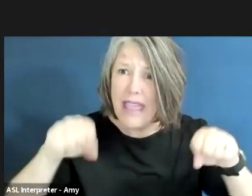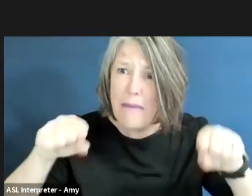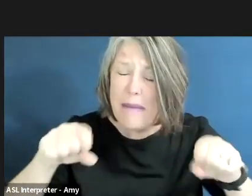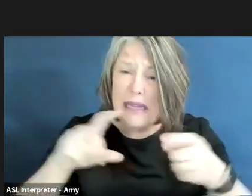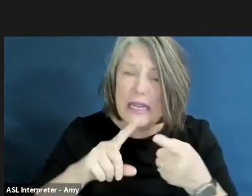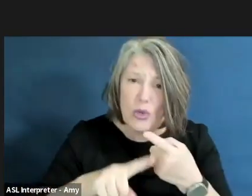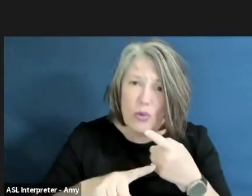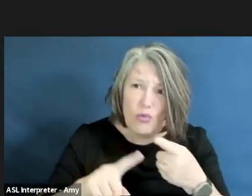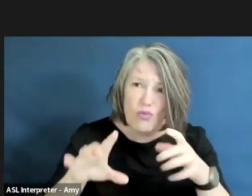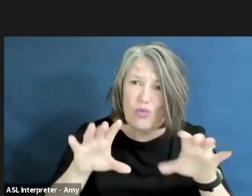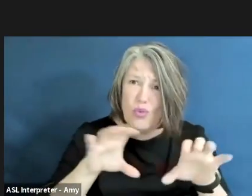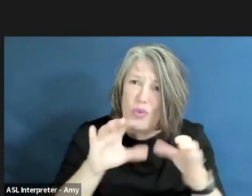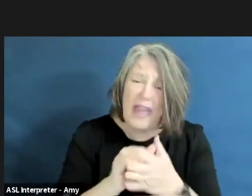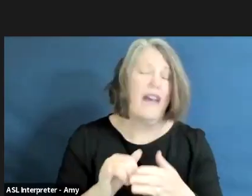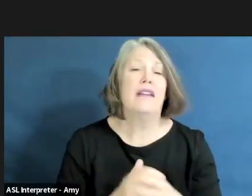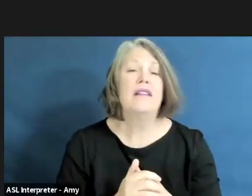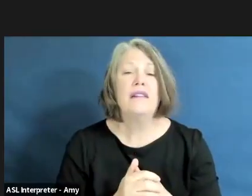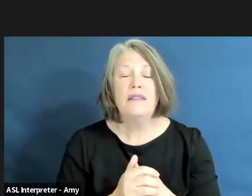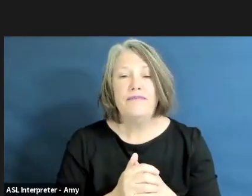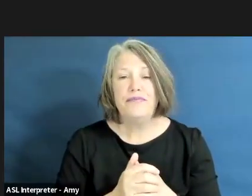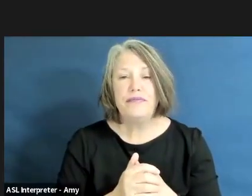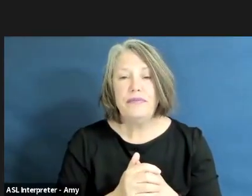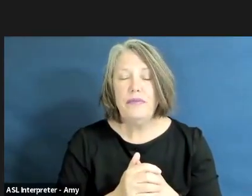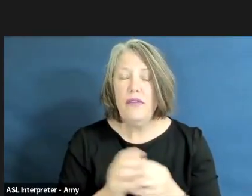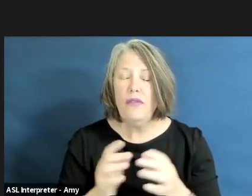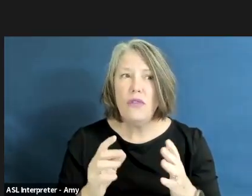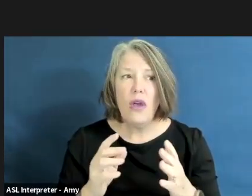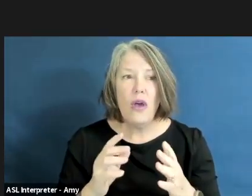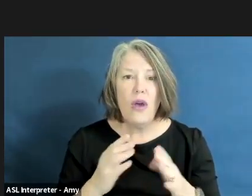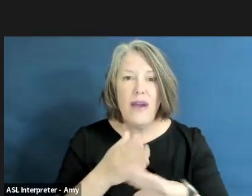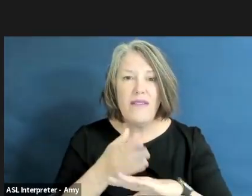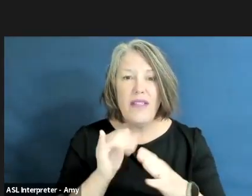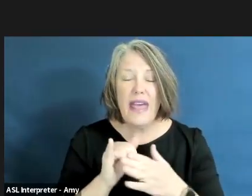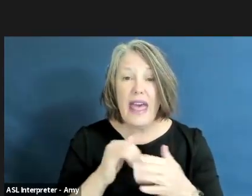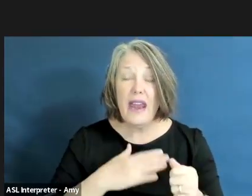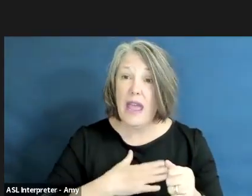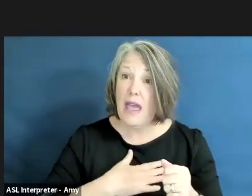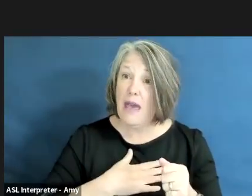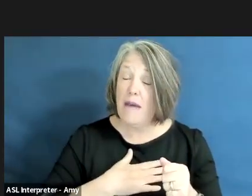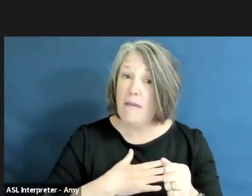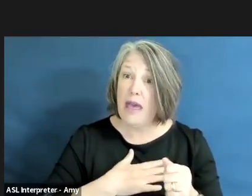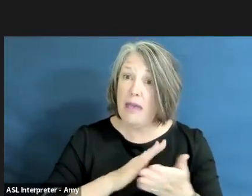So after that, I kept my child centric goals to myself.